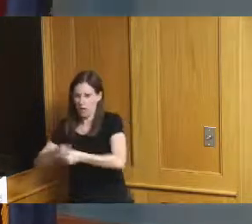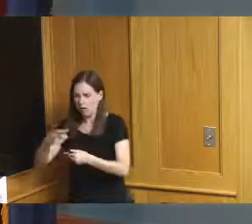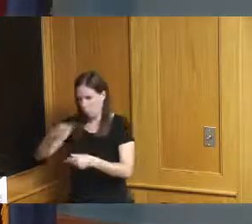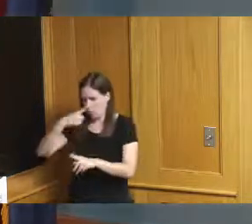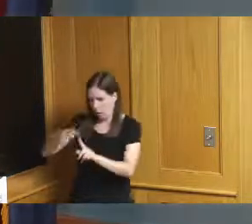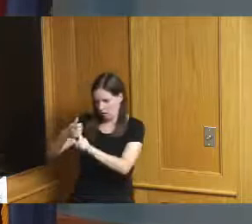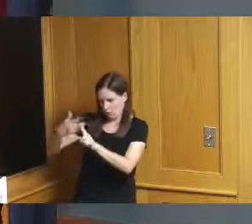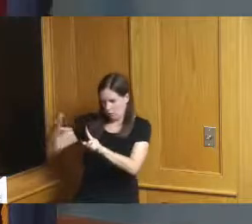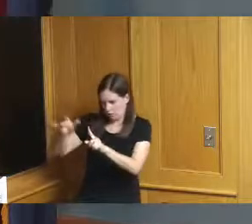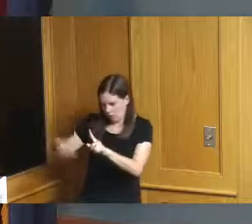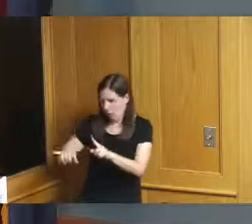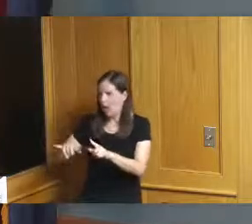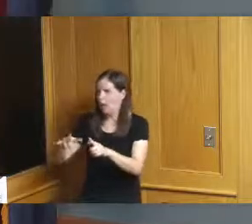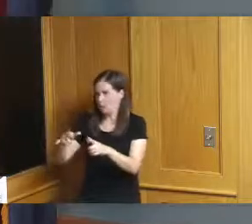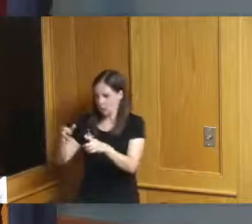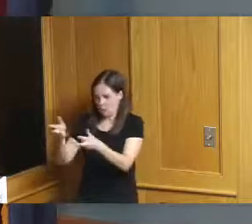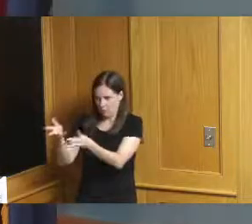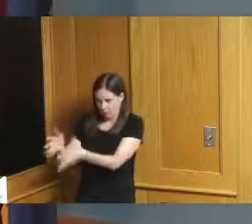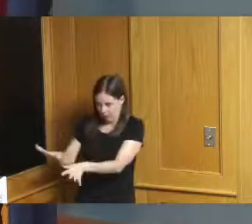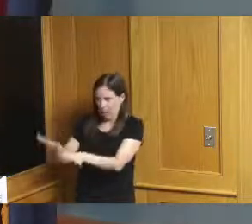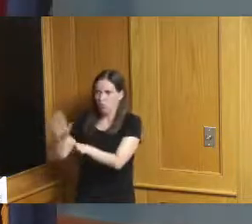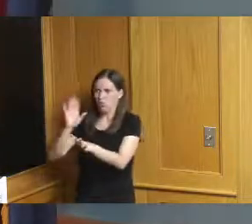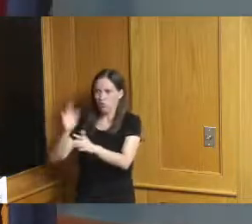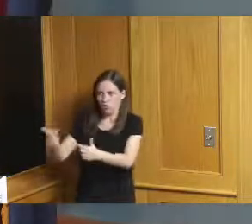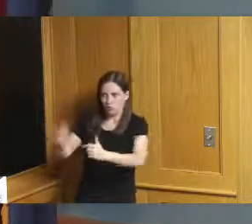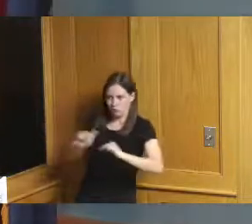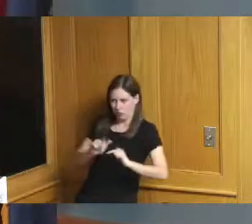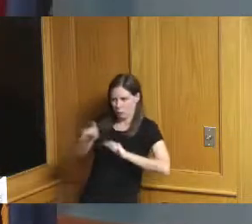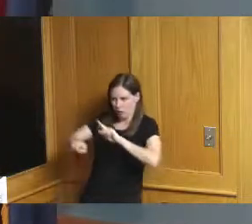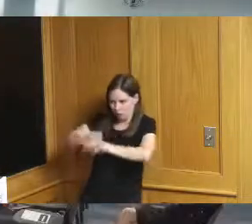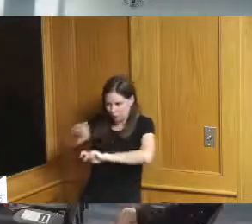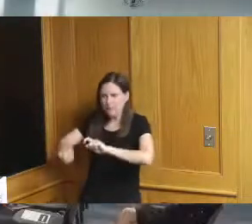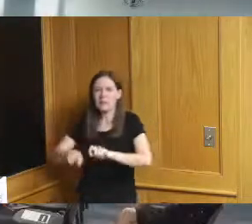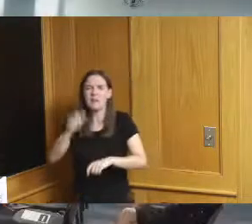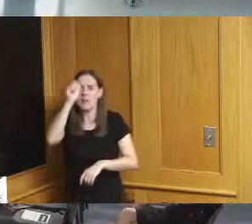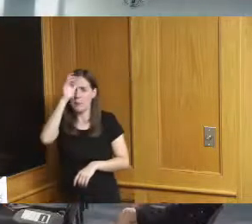we're all we're that's about it i wanted you guys to understand that during the rollout